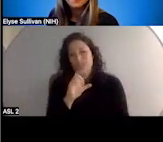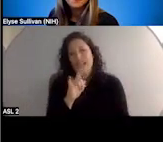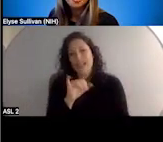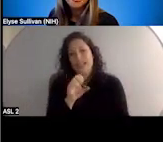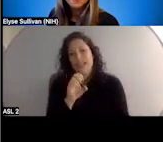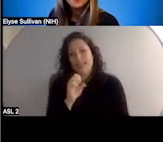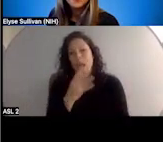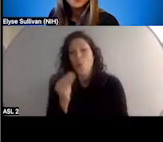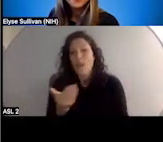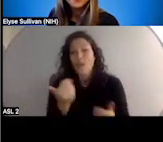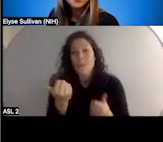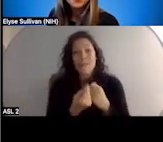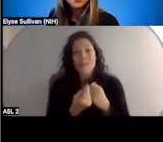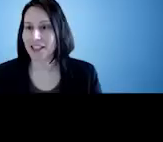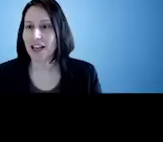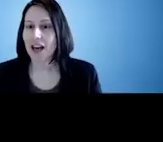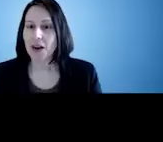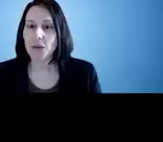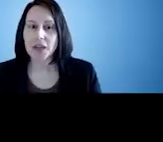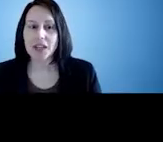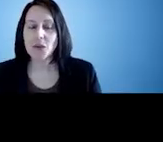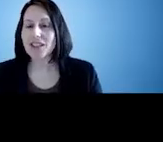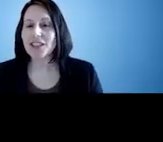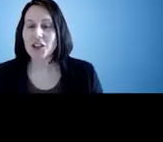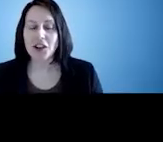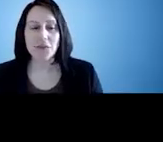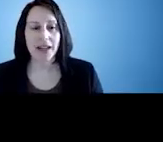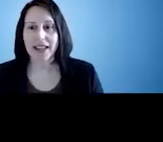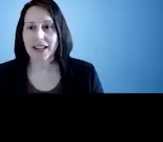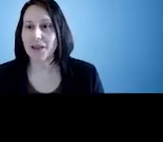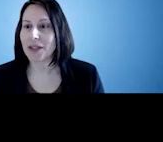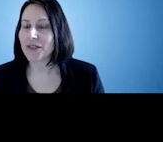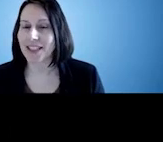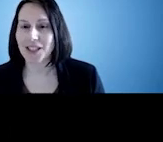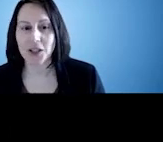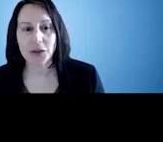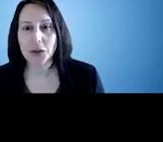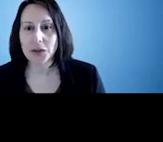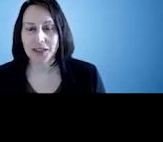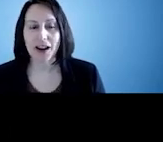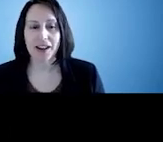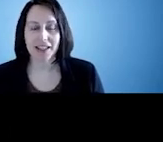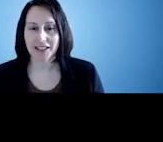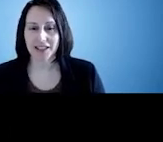and thank you for joining us for the session. We want to start by getting a bit of sense of who's in the audience,